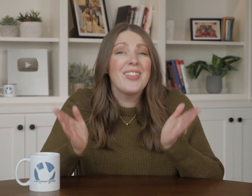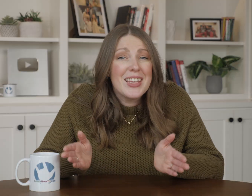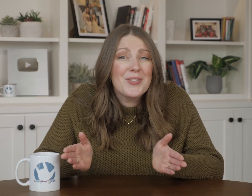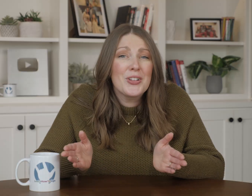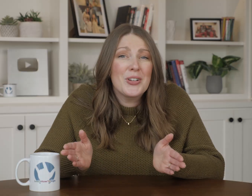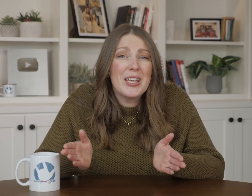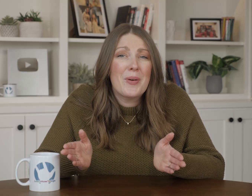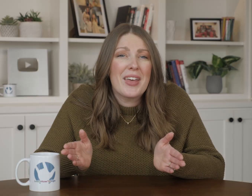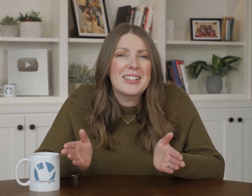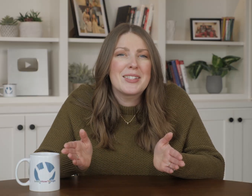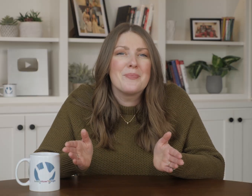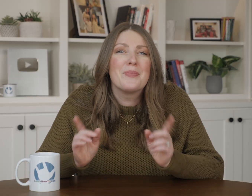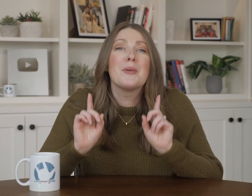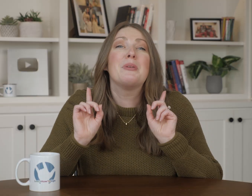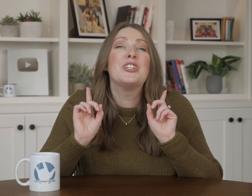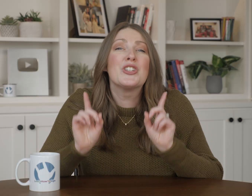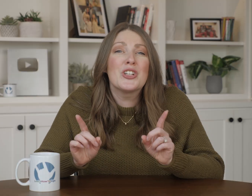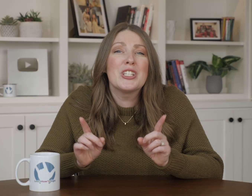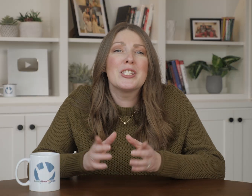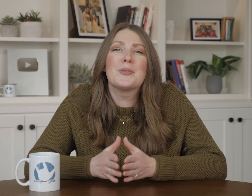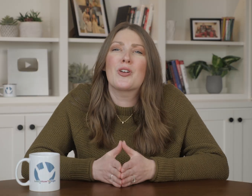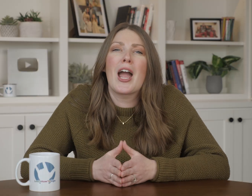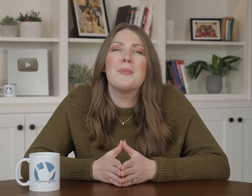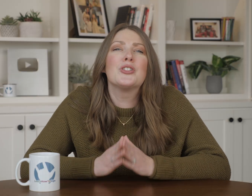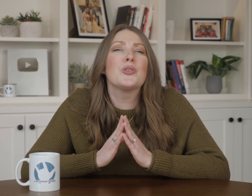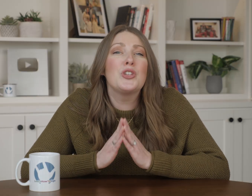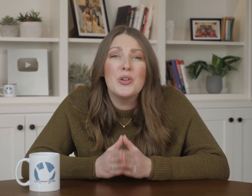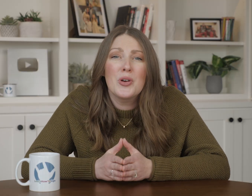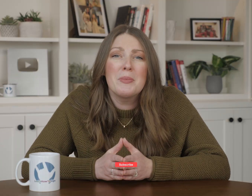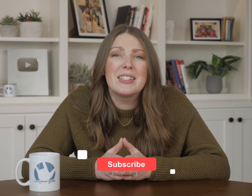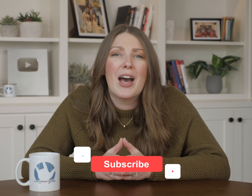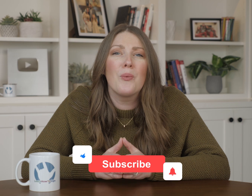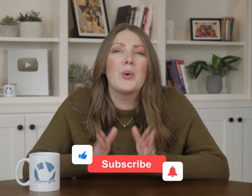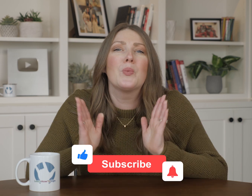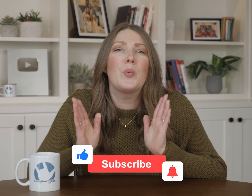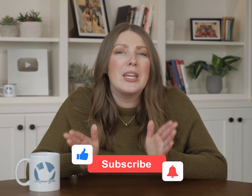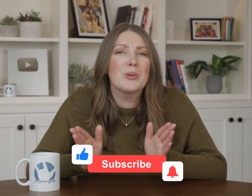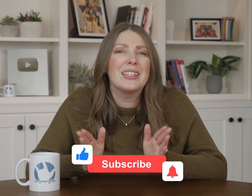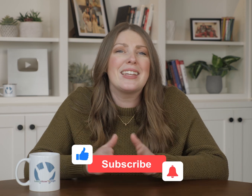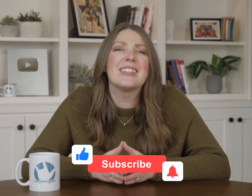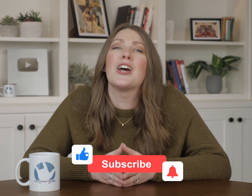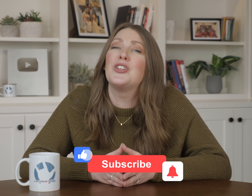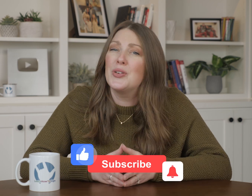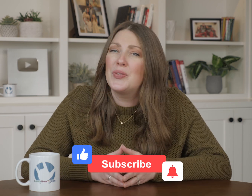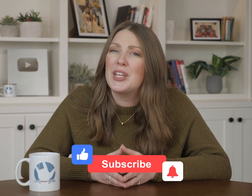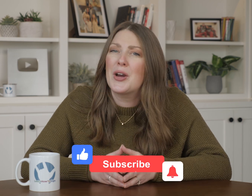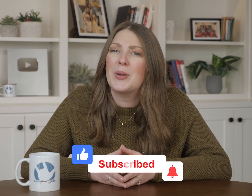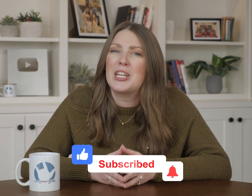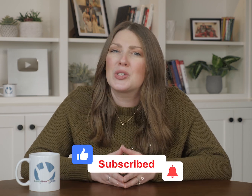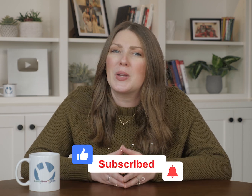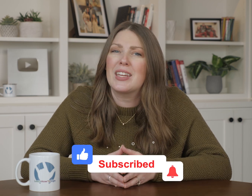Thanks for learning with us. Be sure to subscribe so you don't miss out when we release a new video each week.